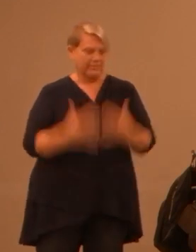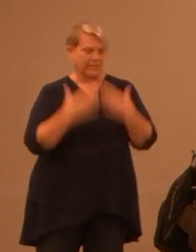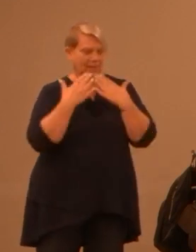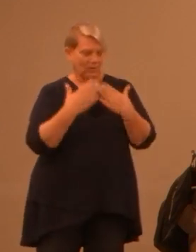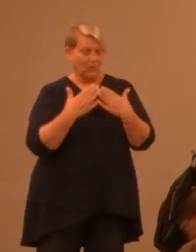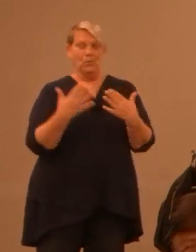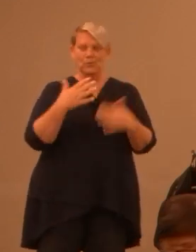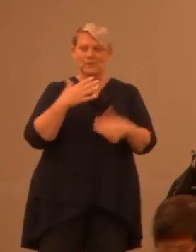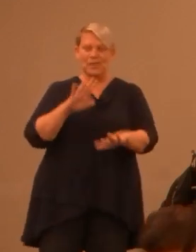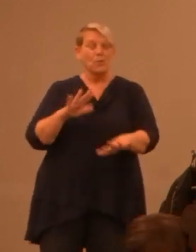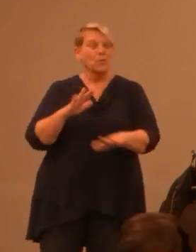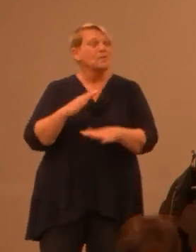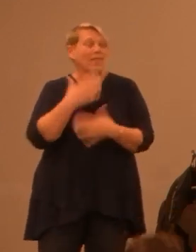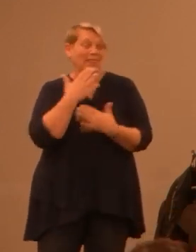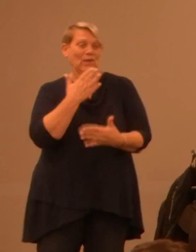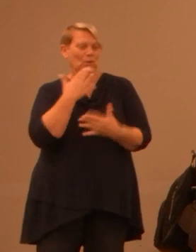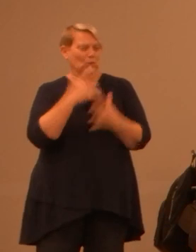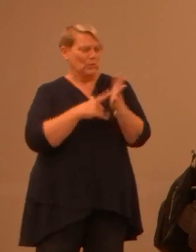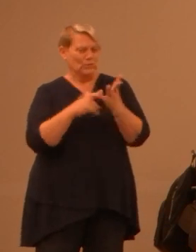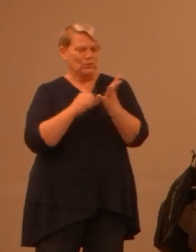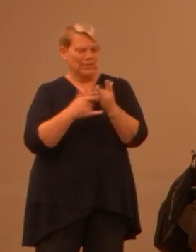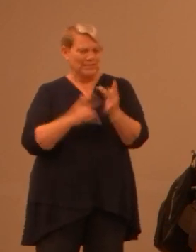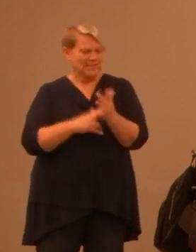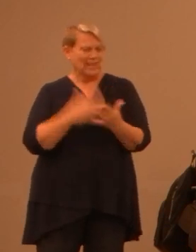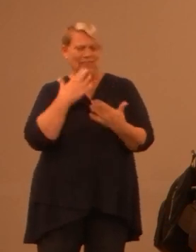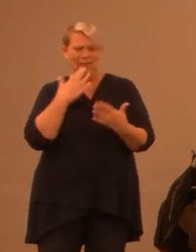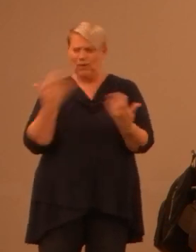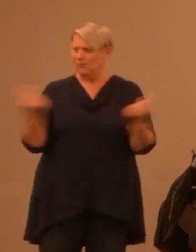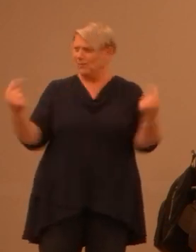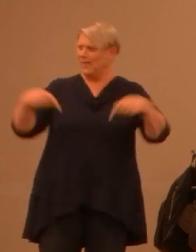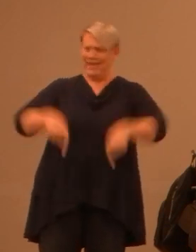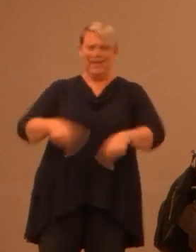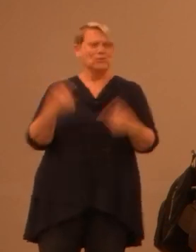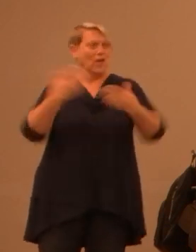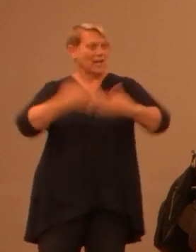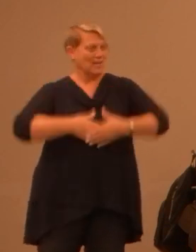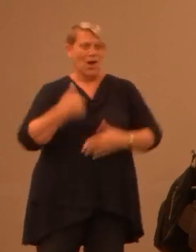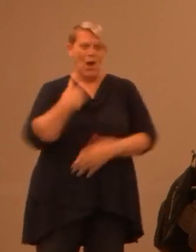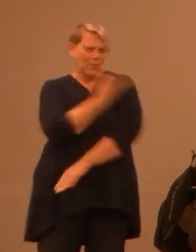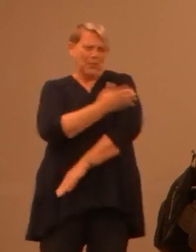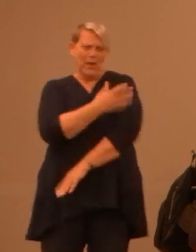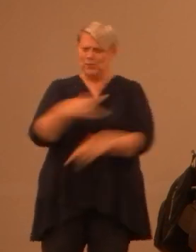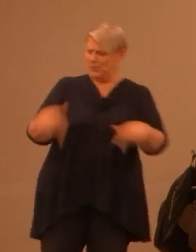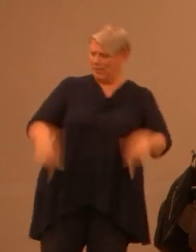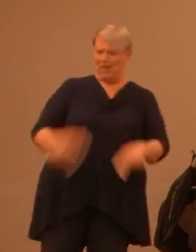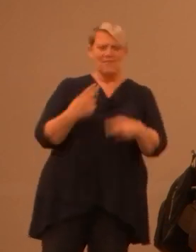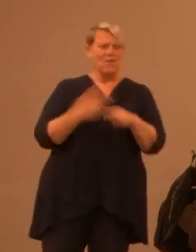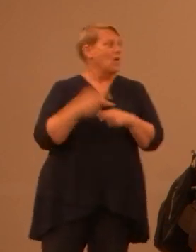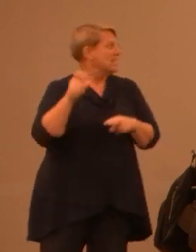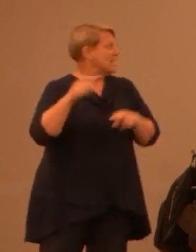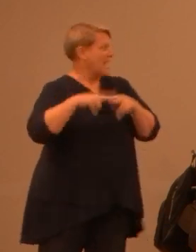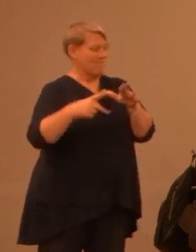Hello, thank you so much Justin, and thank you for having me tonight. I am proud to be here on behalf of CFA Australia to present these awards,